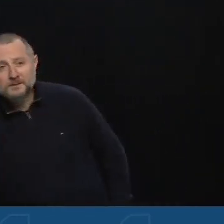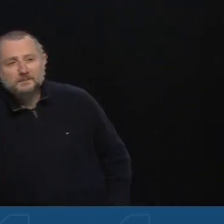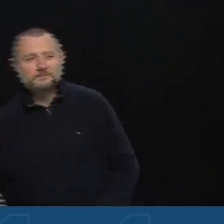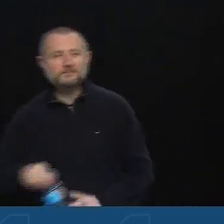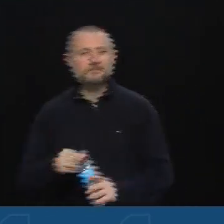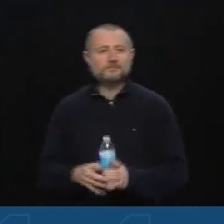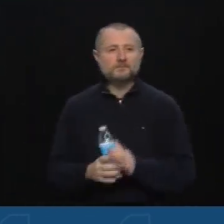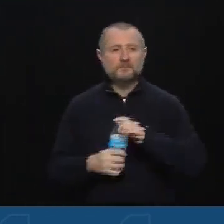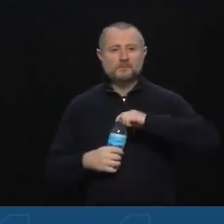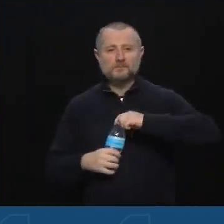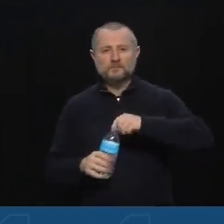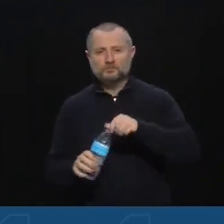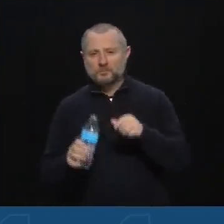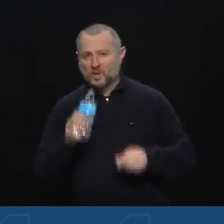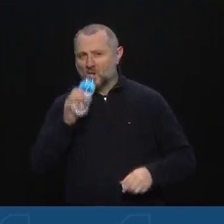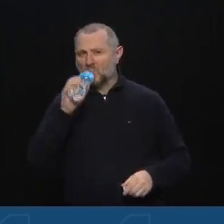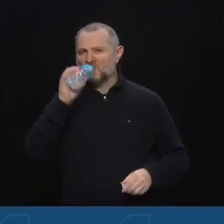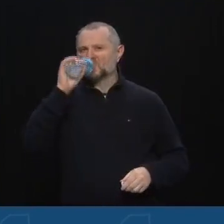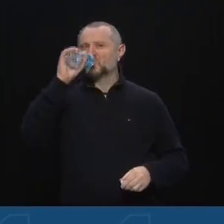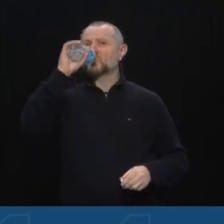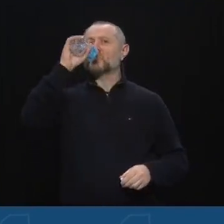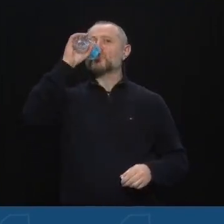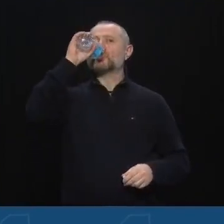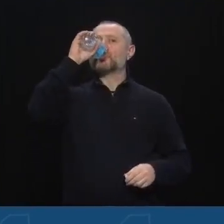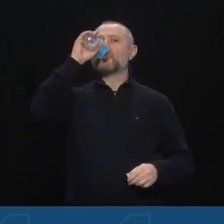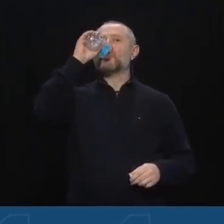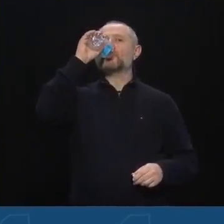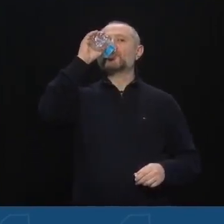PLAU SERVANTS. CAPTAIN?